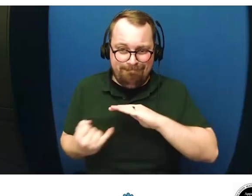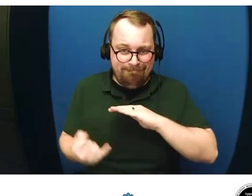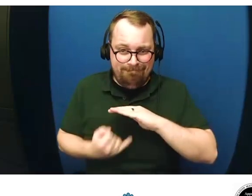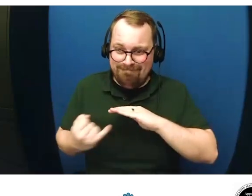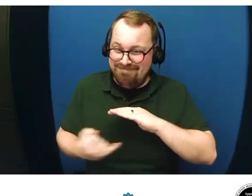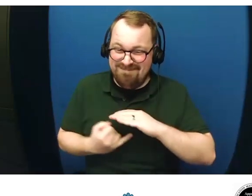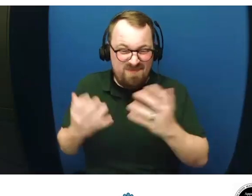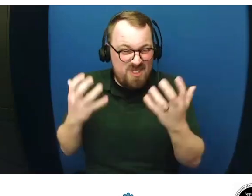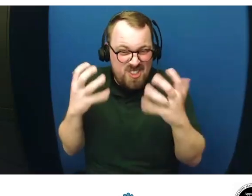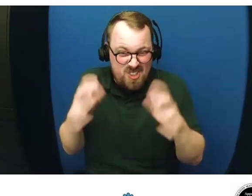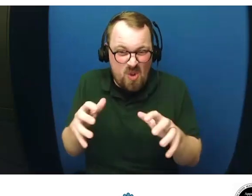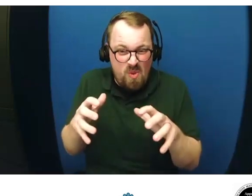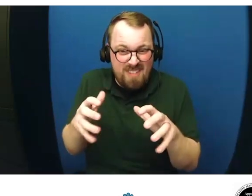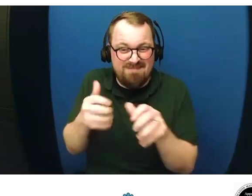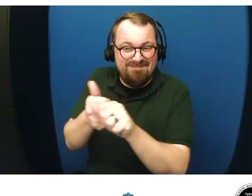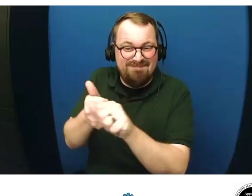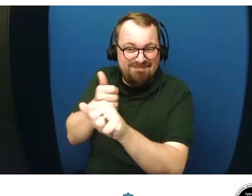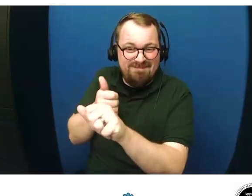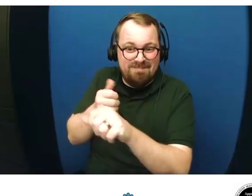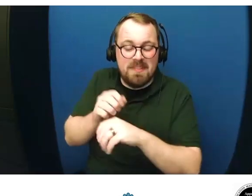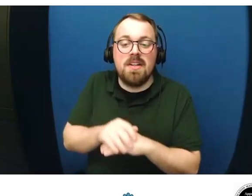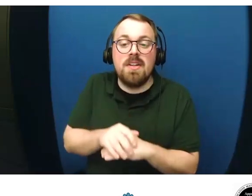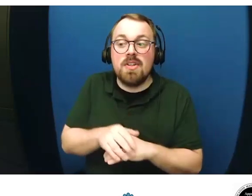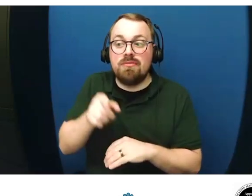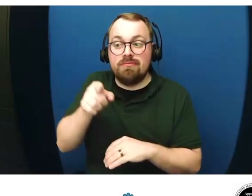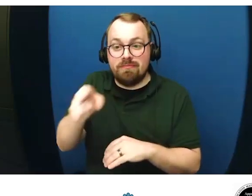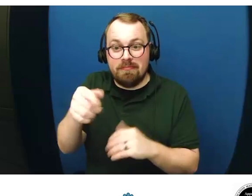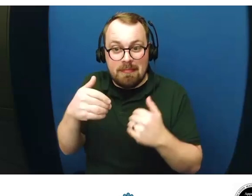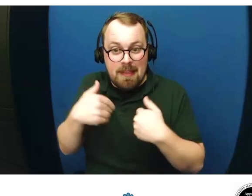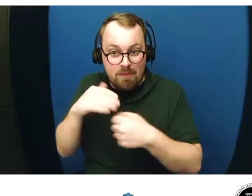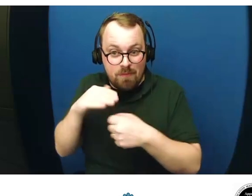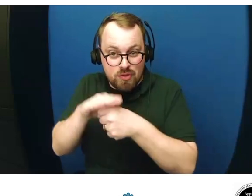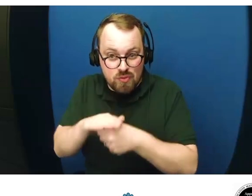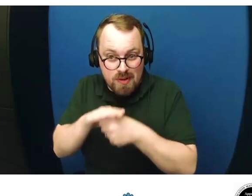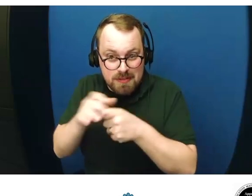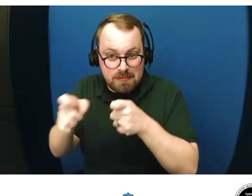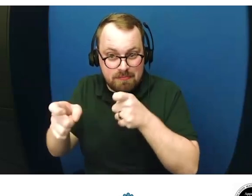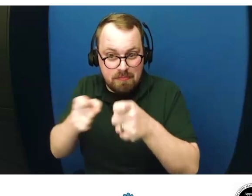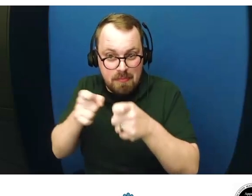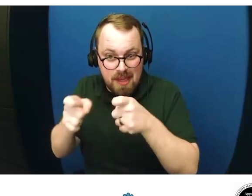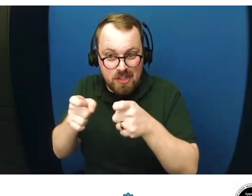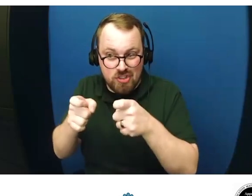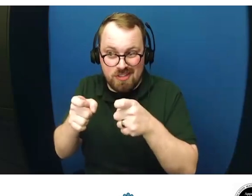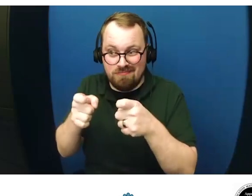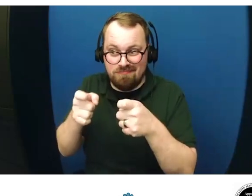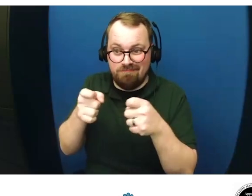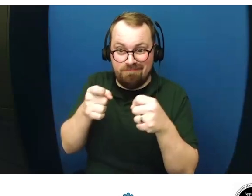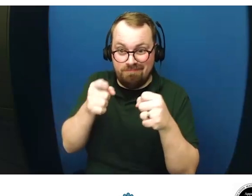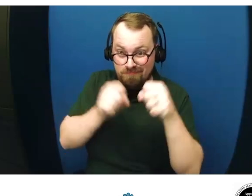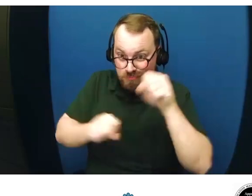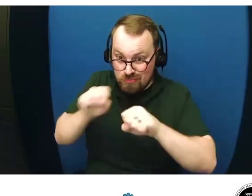So, does the student have a stress management strategy? And this one I